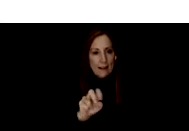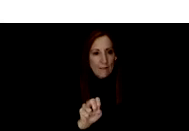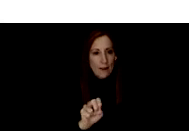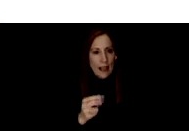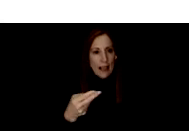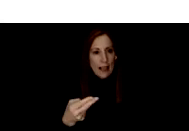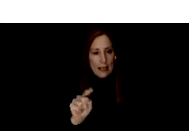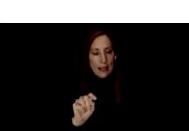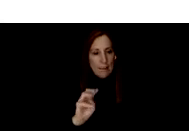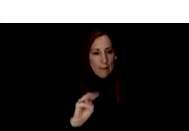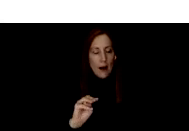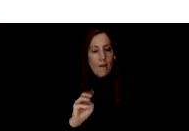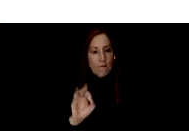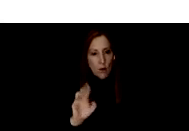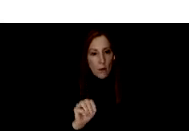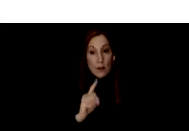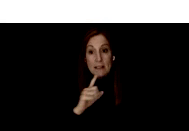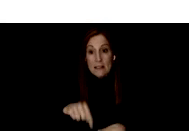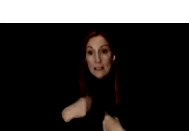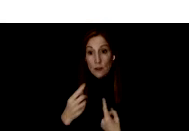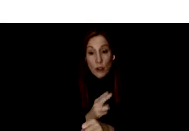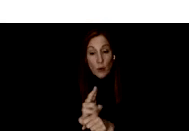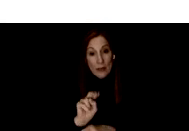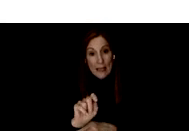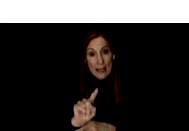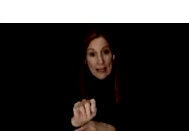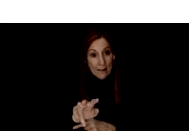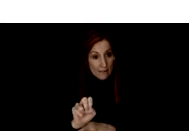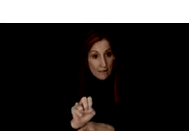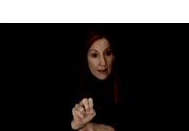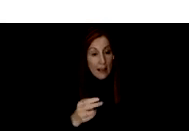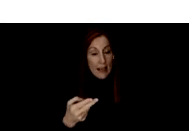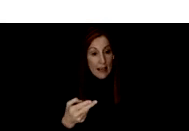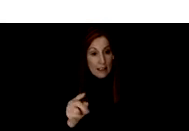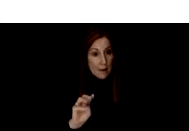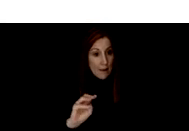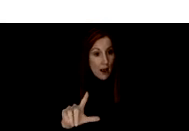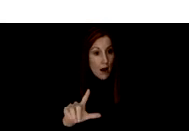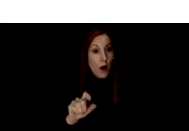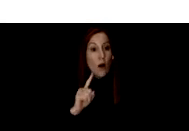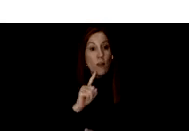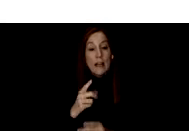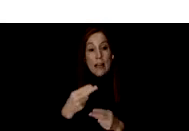Since we use the native HTML controls, the name, role, and state of the elements